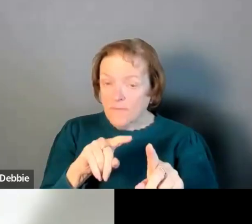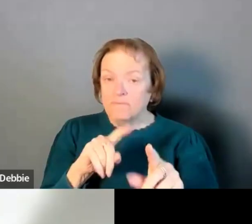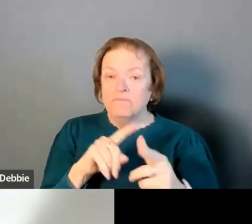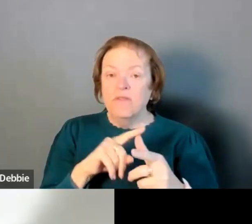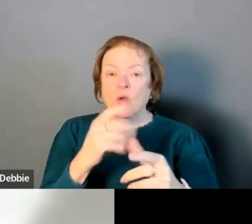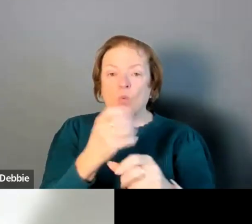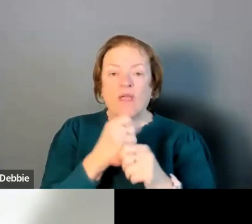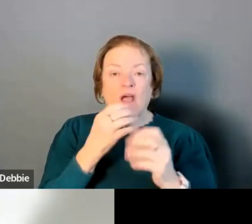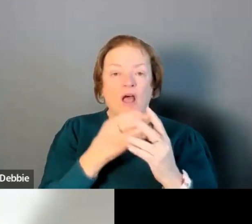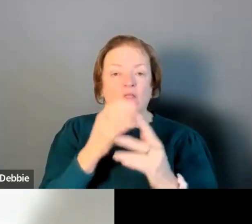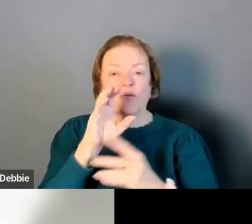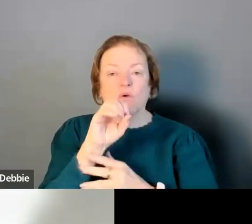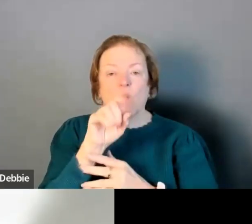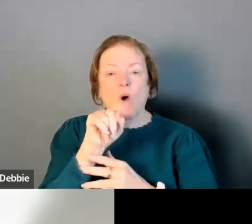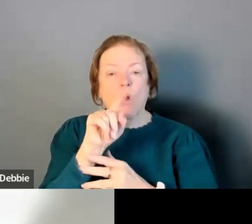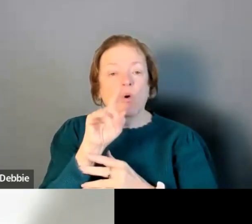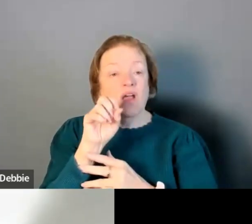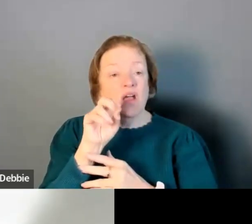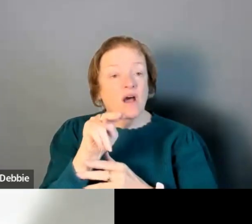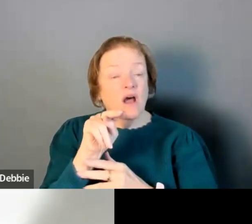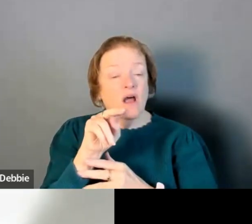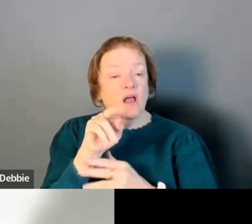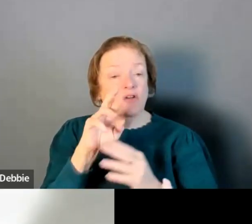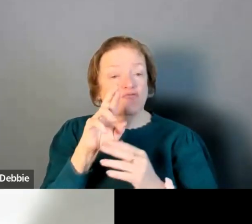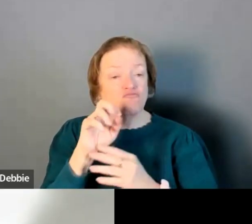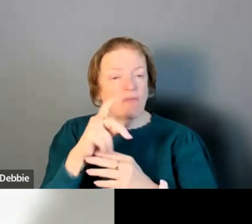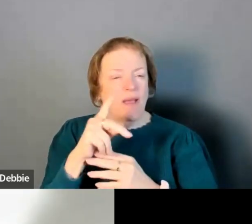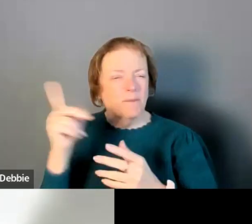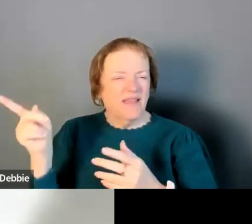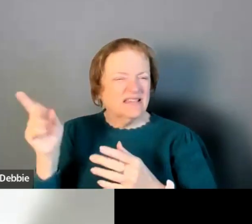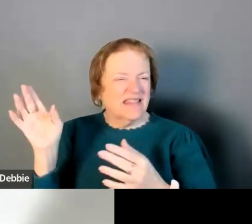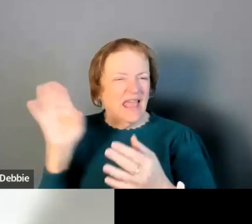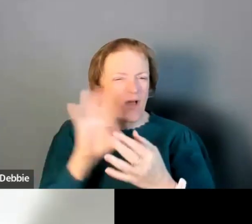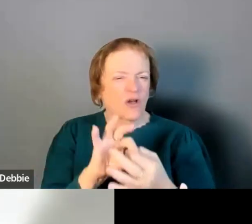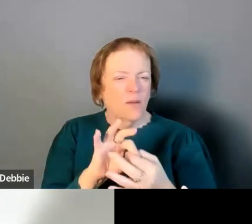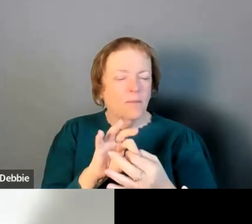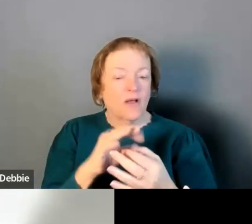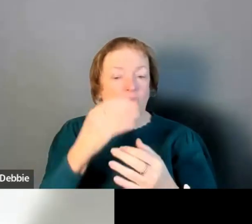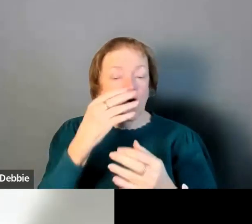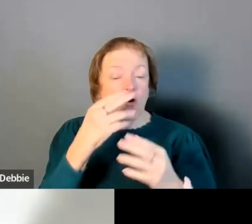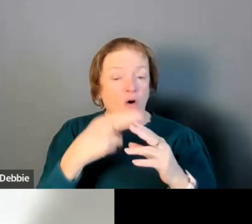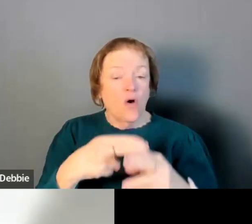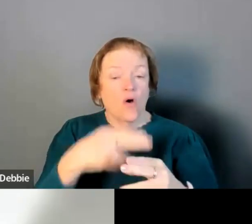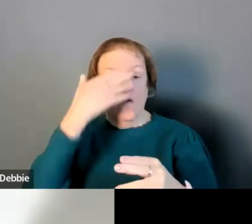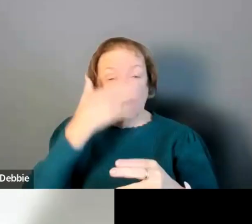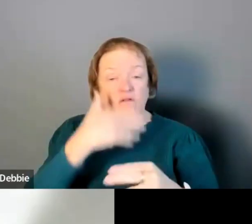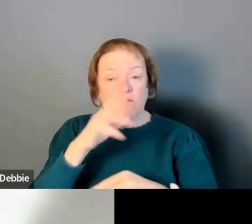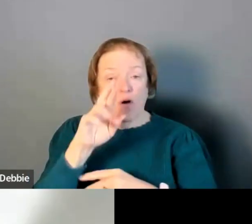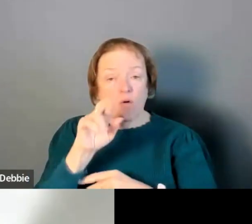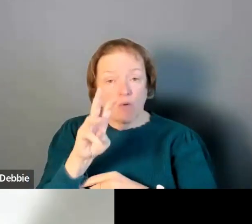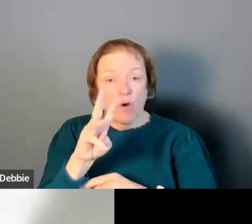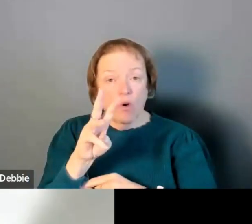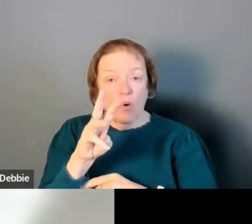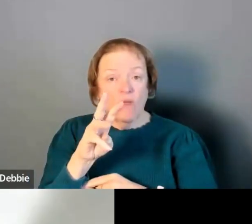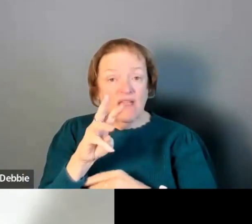rep, but that was years ago, they put us in touch with it, but they are called, Front Rows. If you look up on YouTube, they are really great.